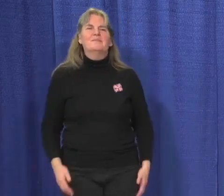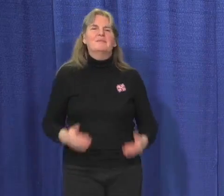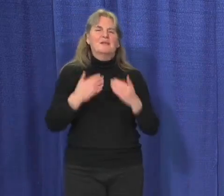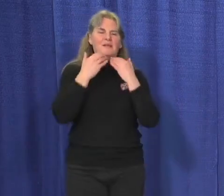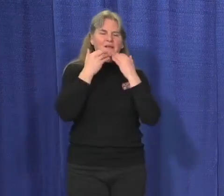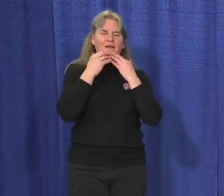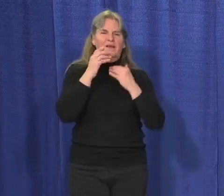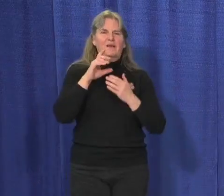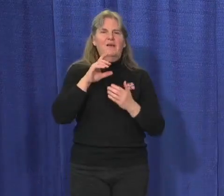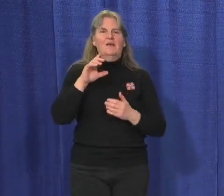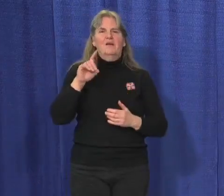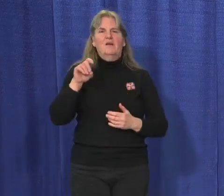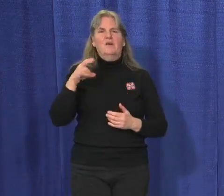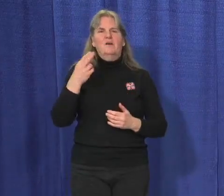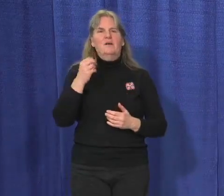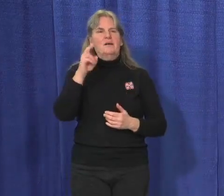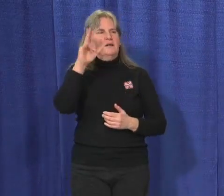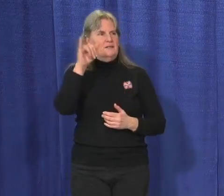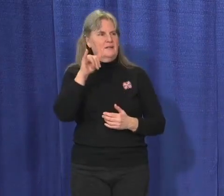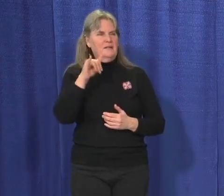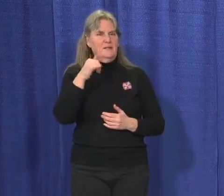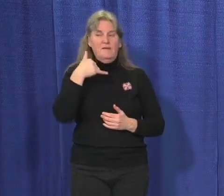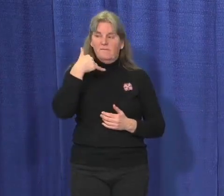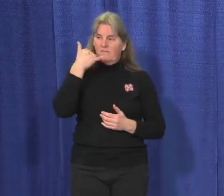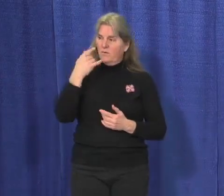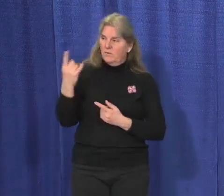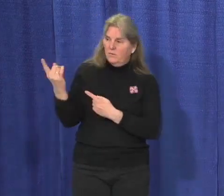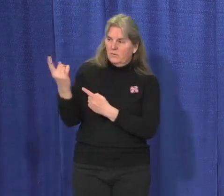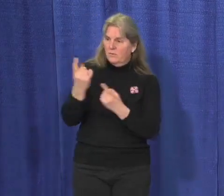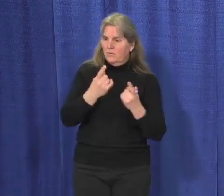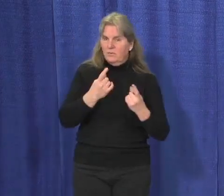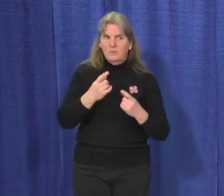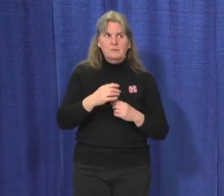Pat: We will now go into the phone lines and began with